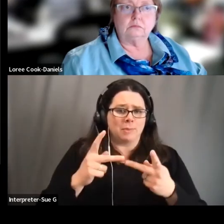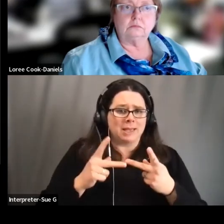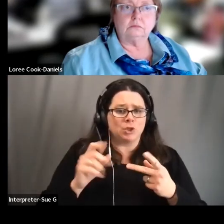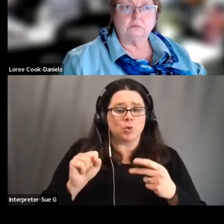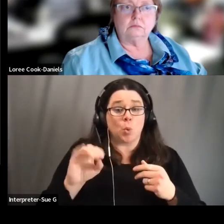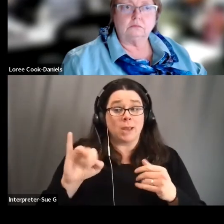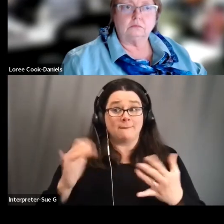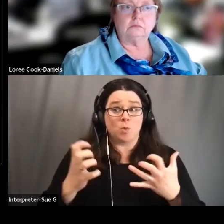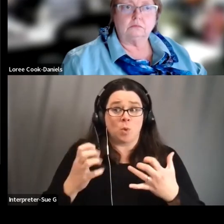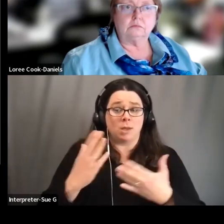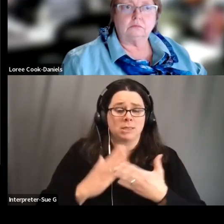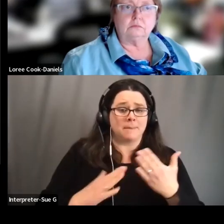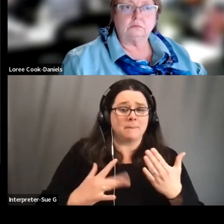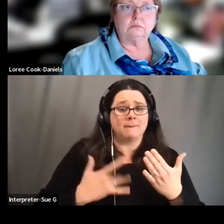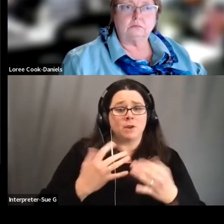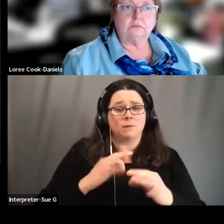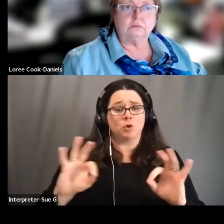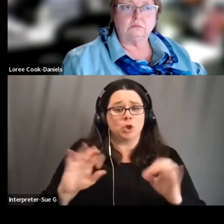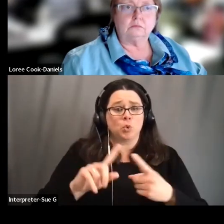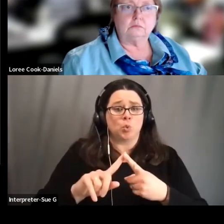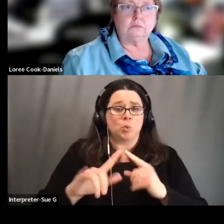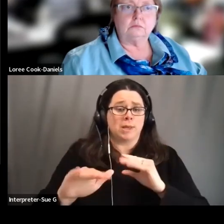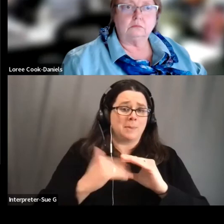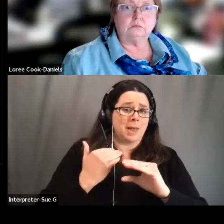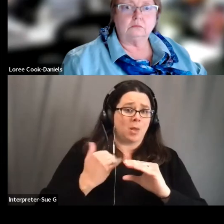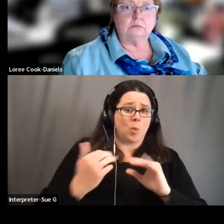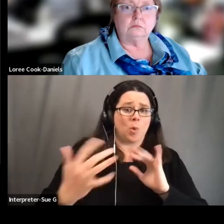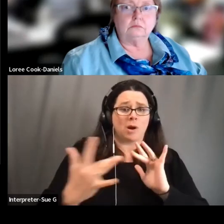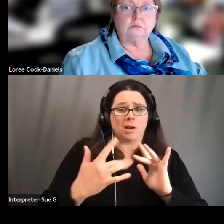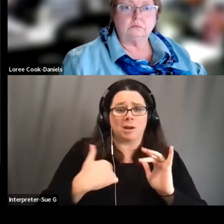So if you would like some, feel free to email us or contact us and we'll send you some.